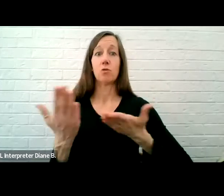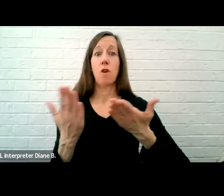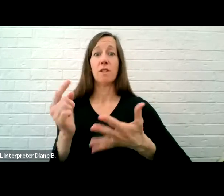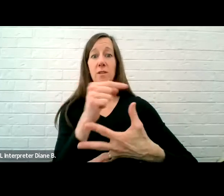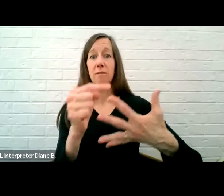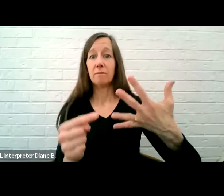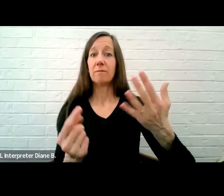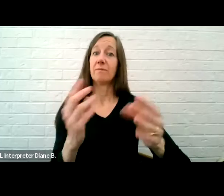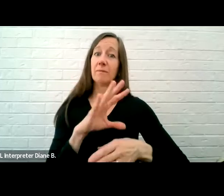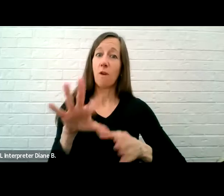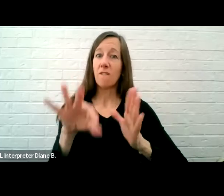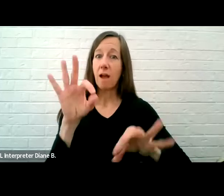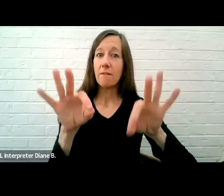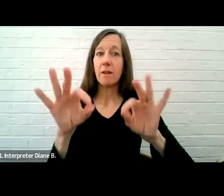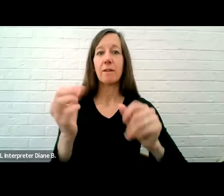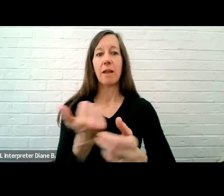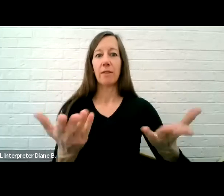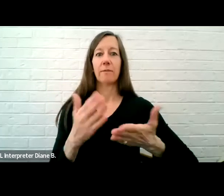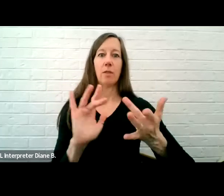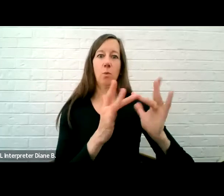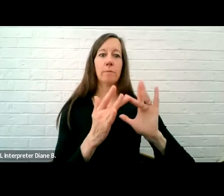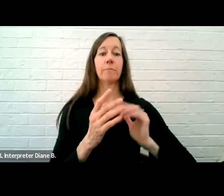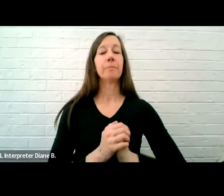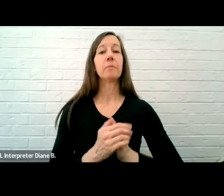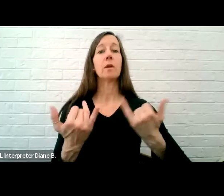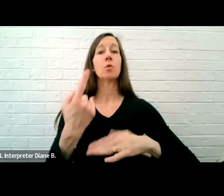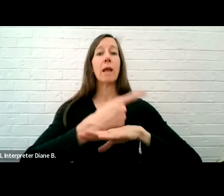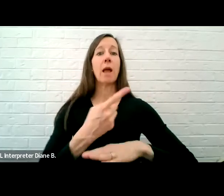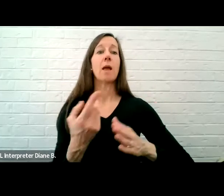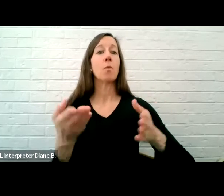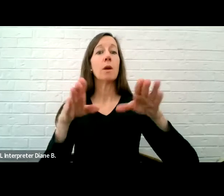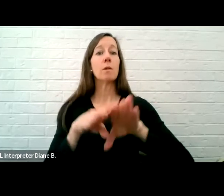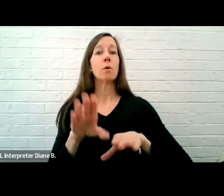Today as we close out Dd awareness month celebrating the full inclusion of people